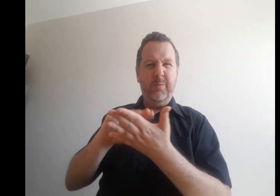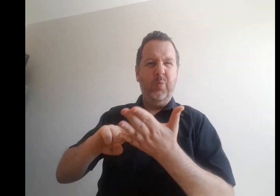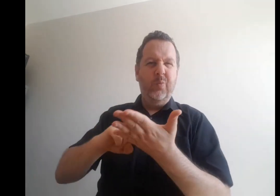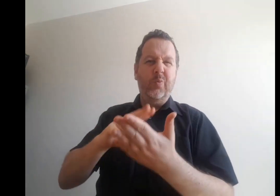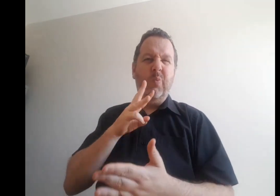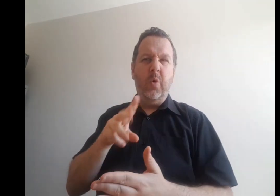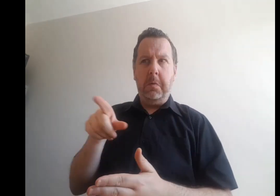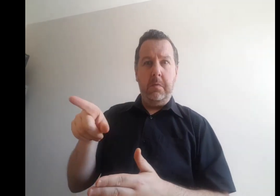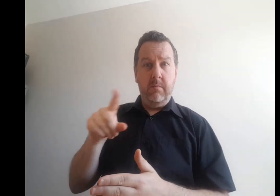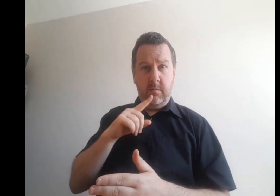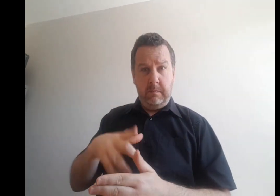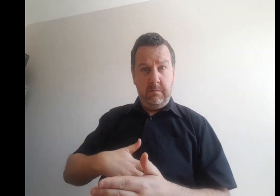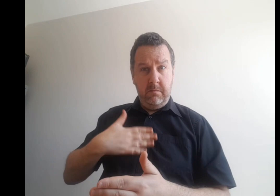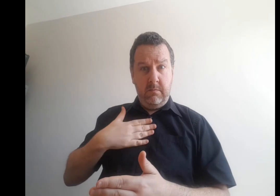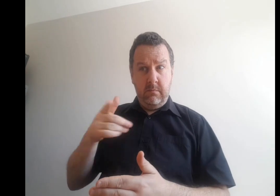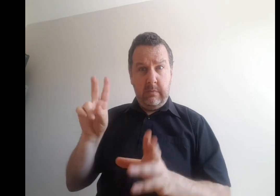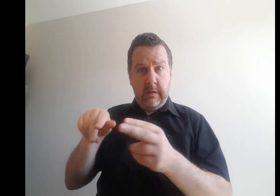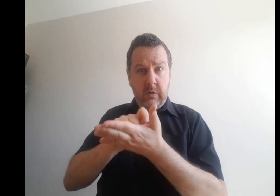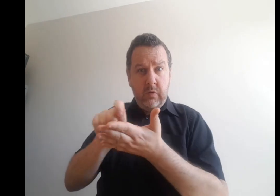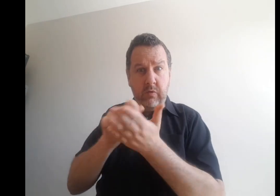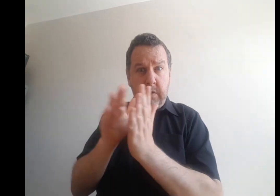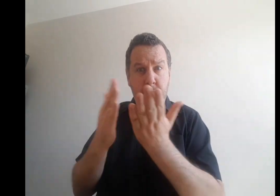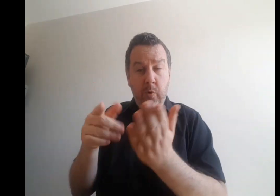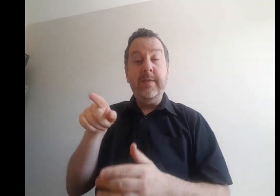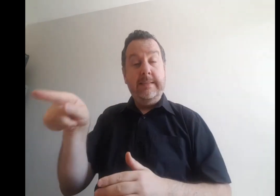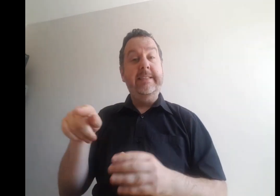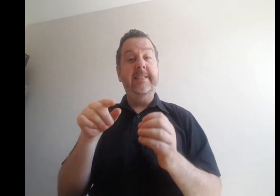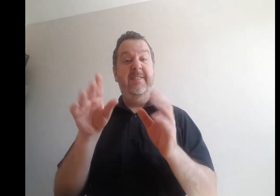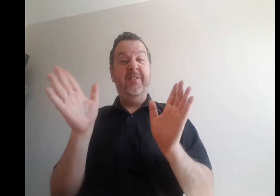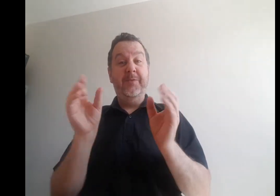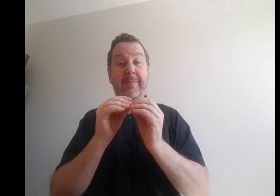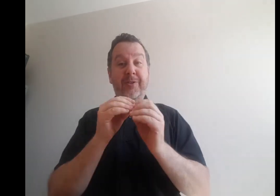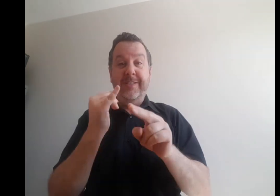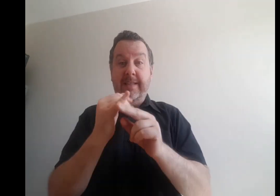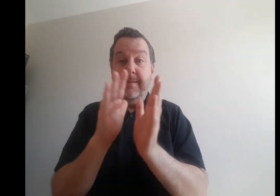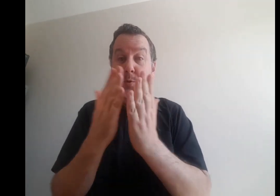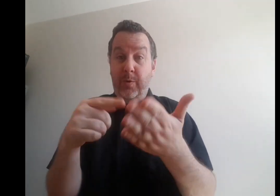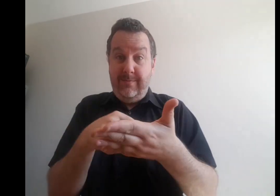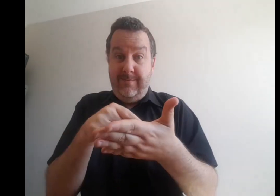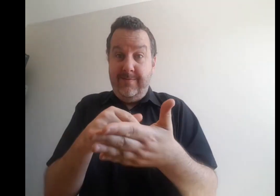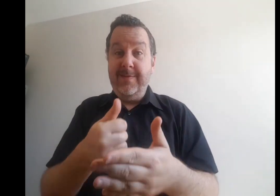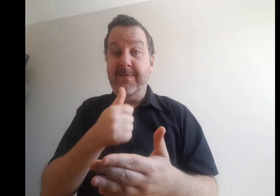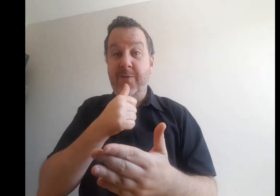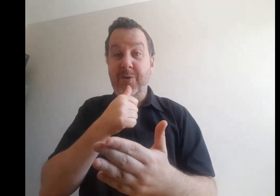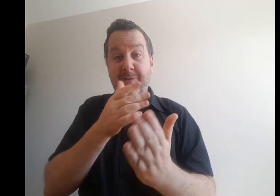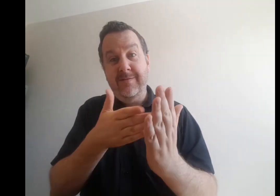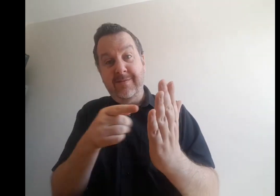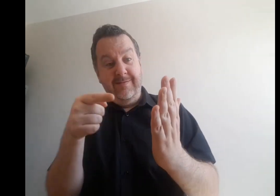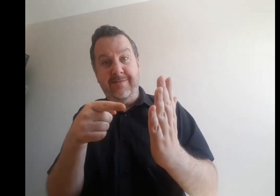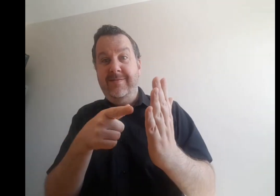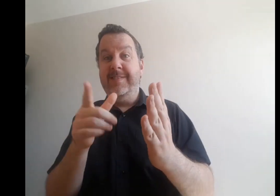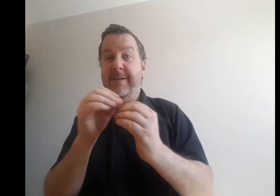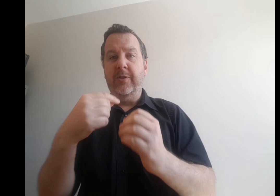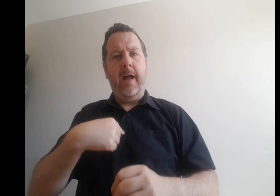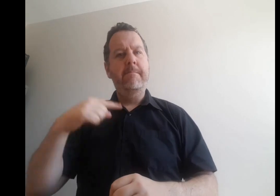And he mentions this in the preface to the book; he had a quite interesting life himself.